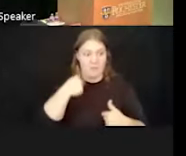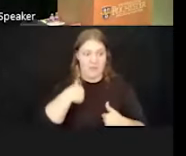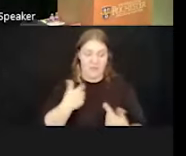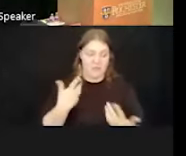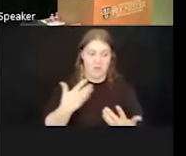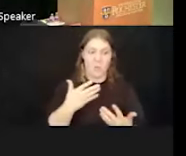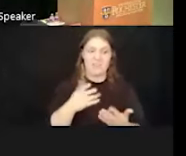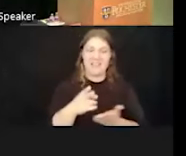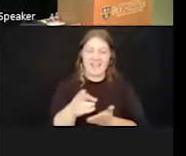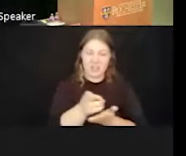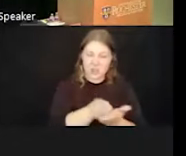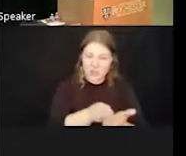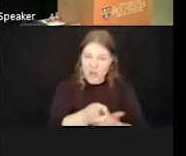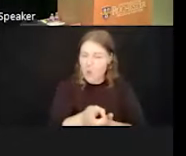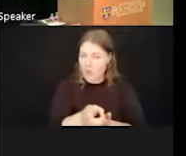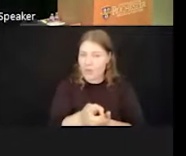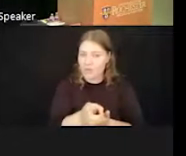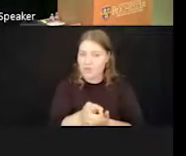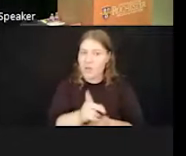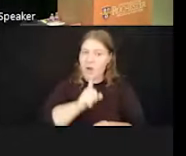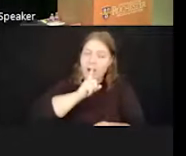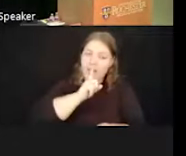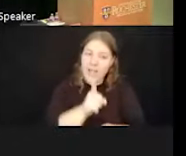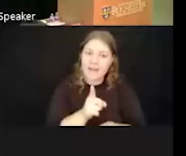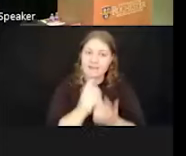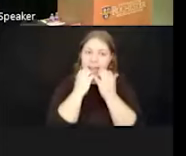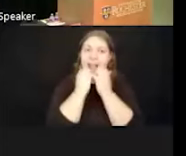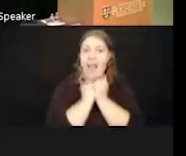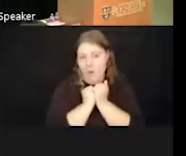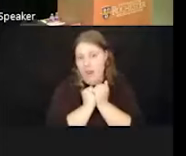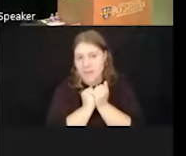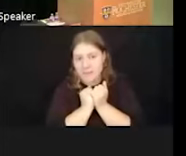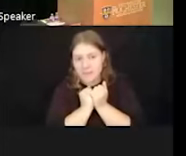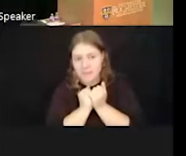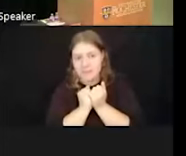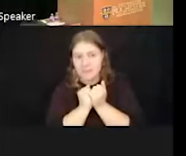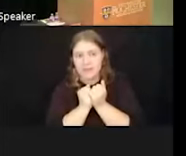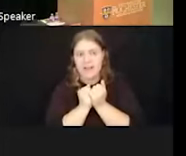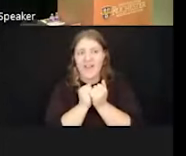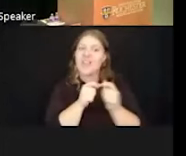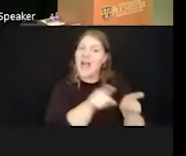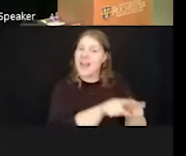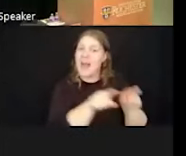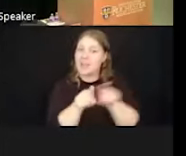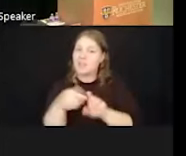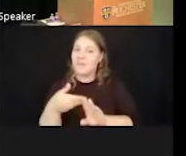authentic caring that that that that analogy that I made earlier about opening the door with a cup